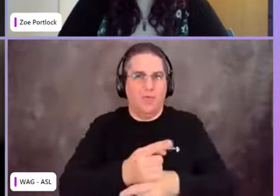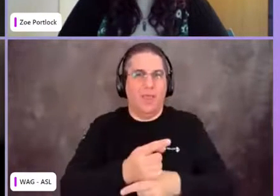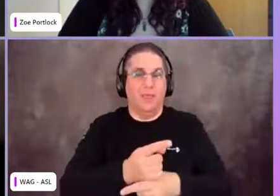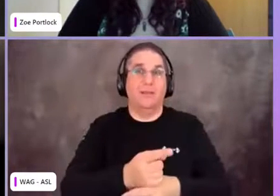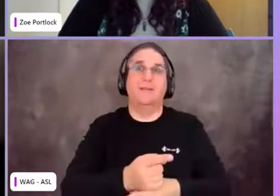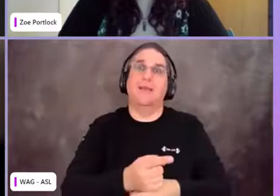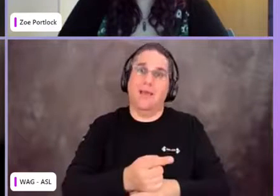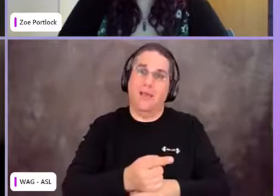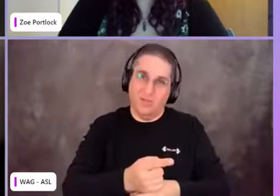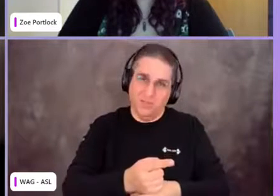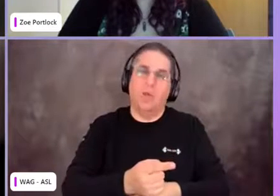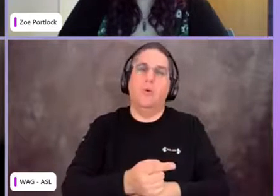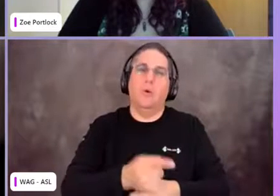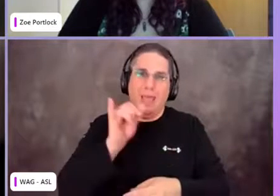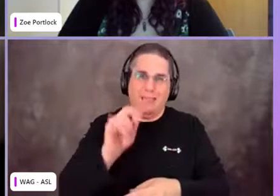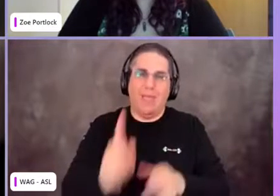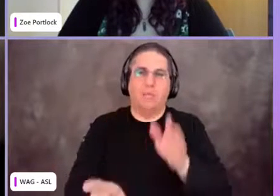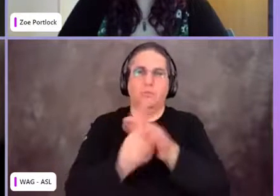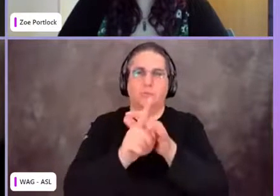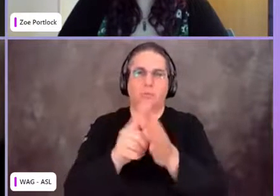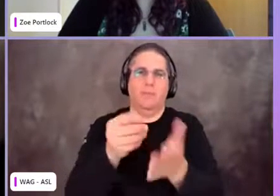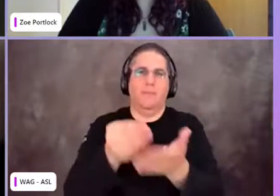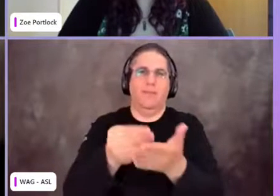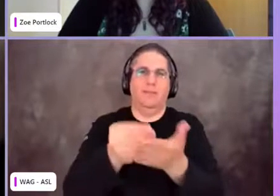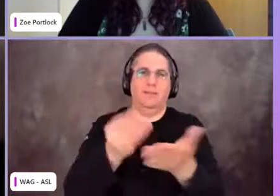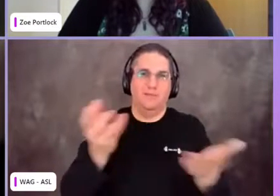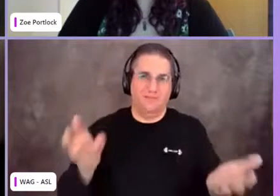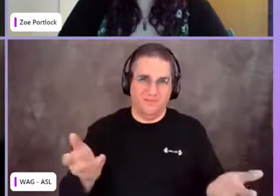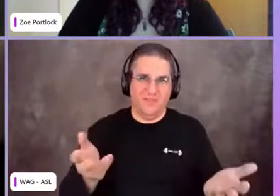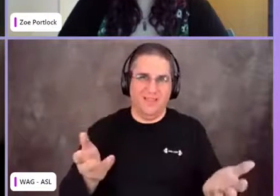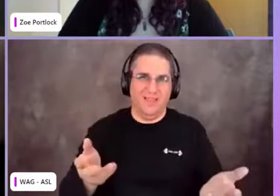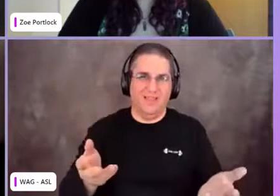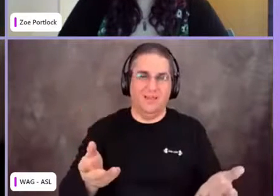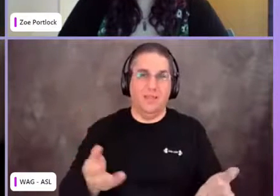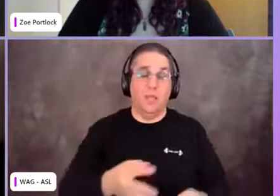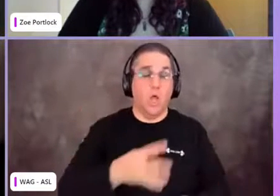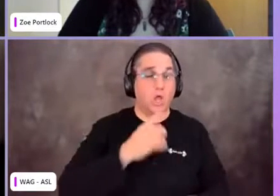help you and some hammers, you're not going any further.